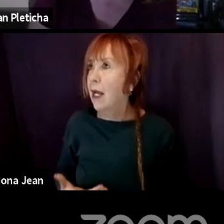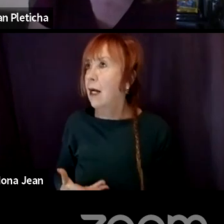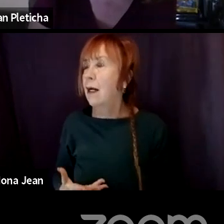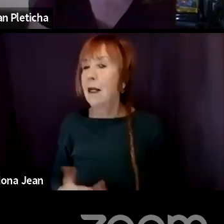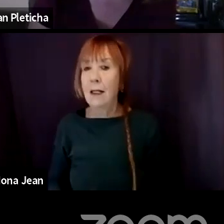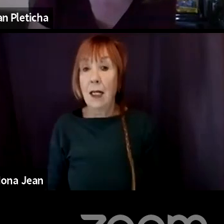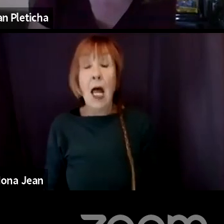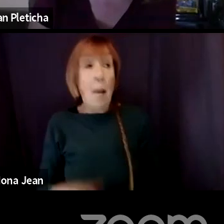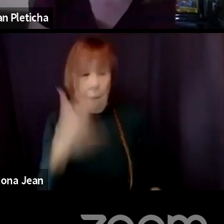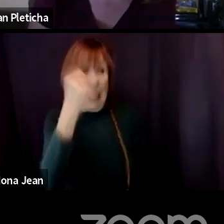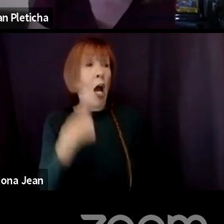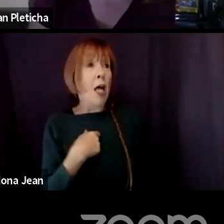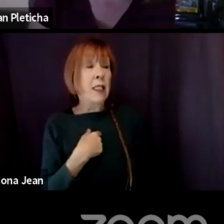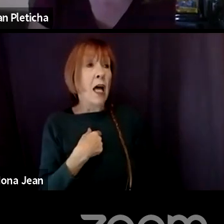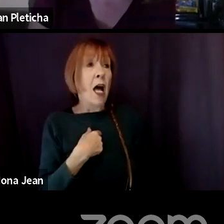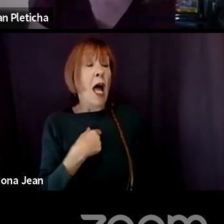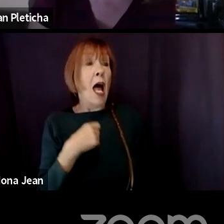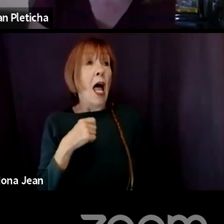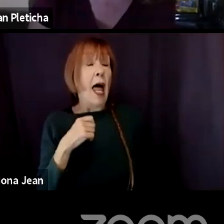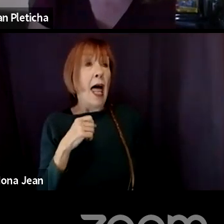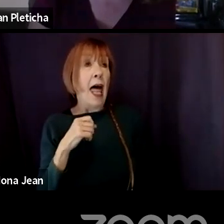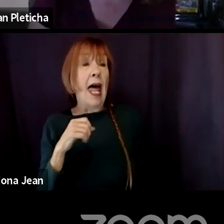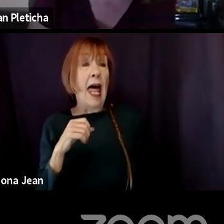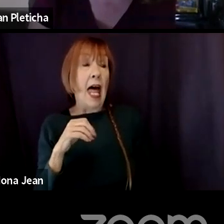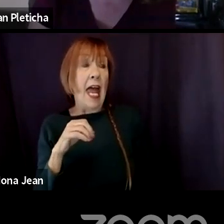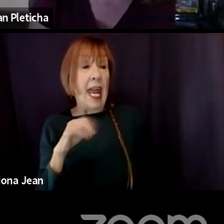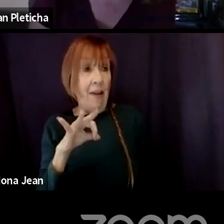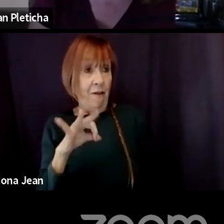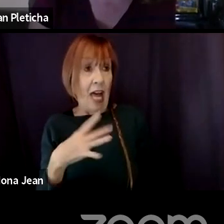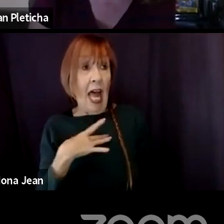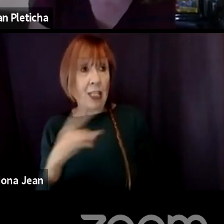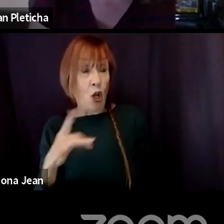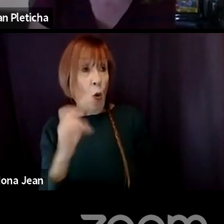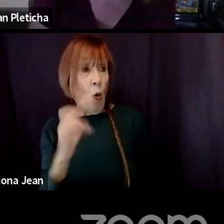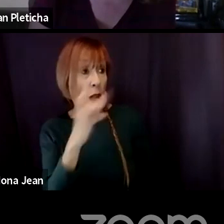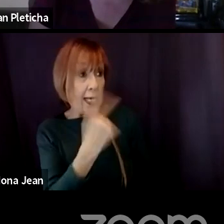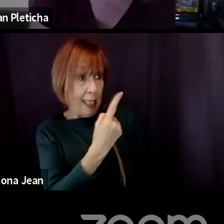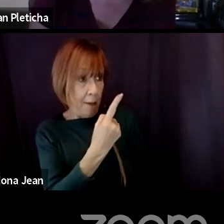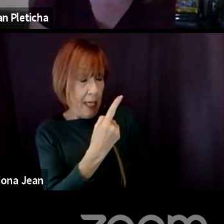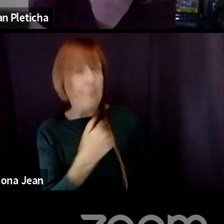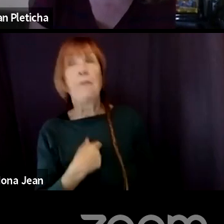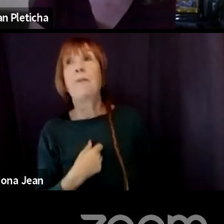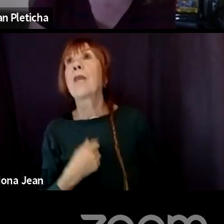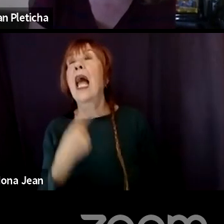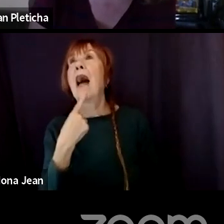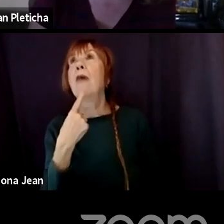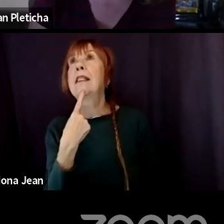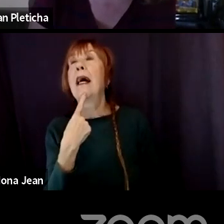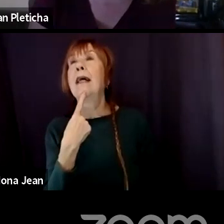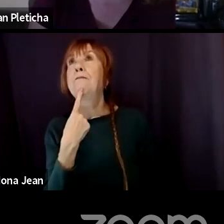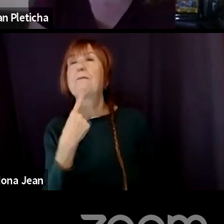If I don't have an answer, I will simply say, okay around page 14, there's this thing you did.